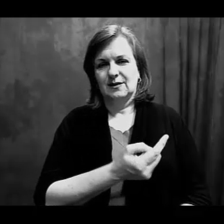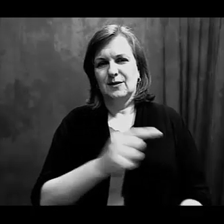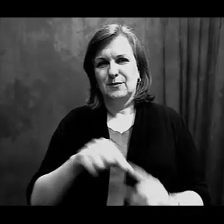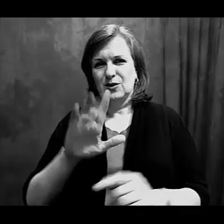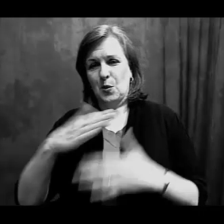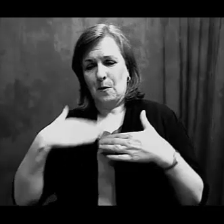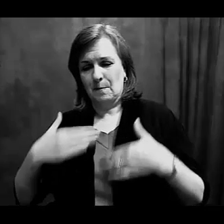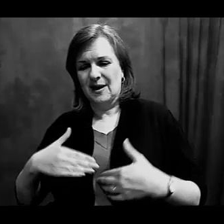but